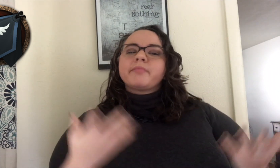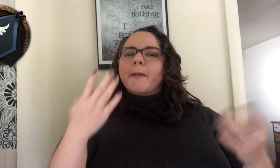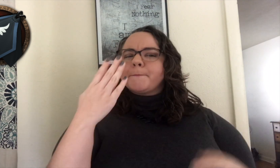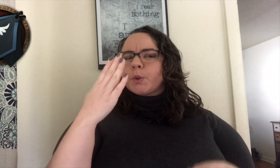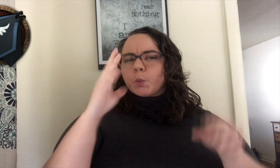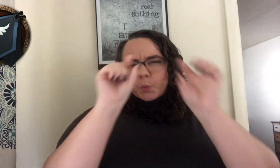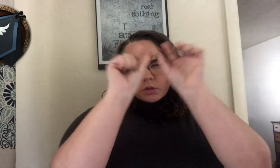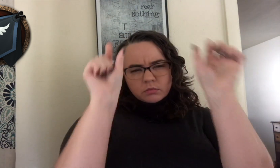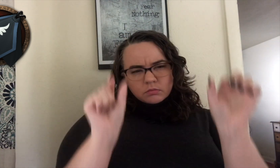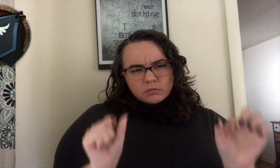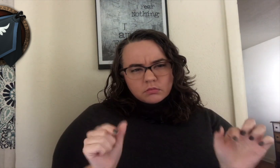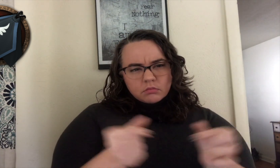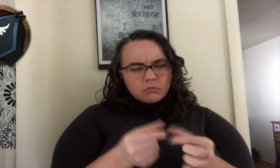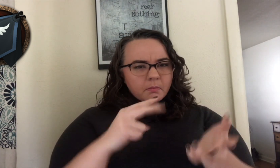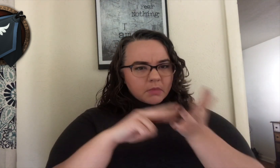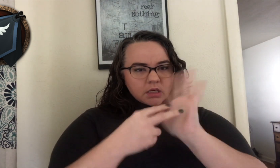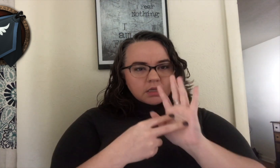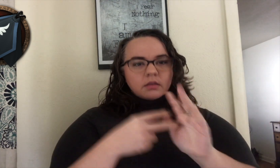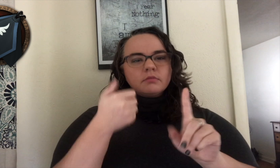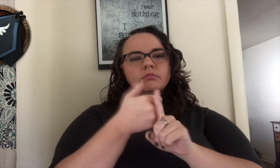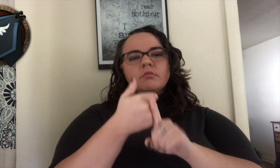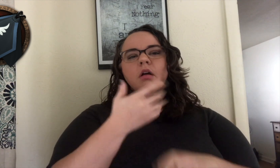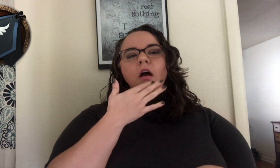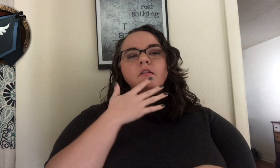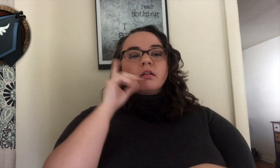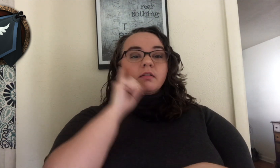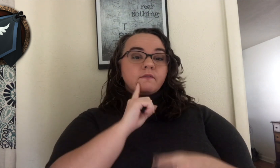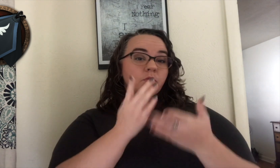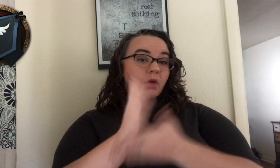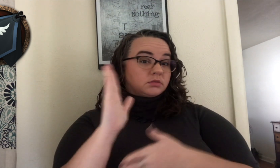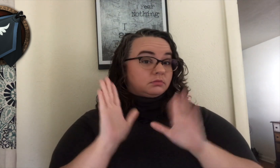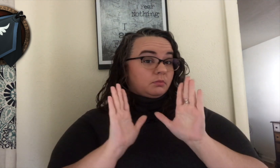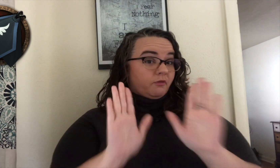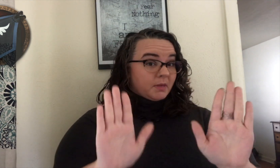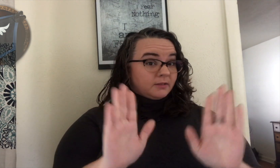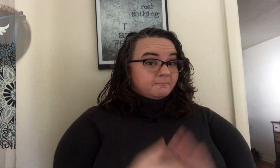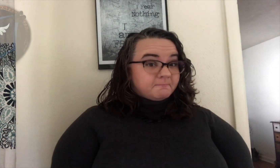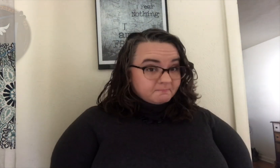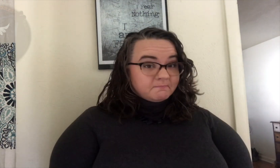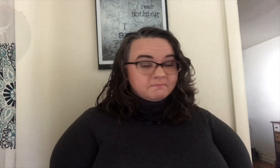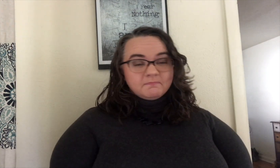The blue border color represents the color of the Deaf Rights Movement.